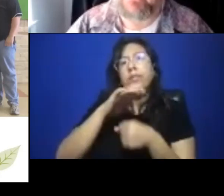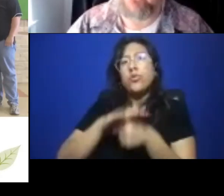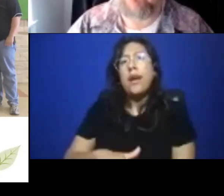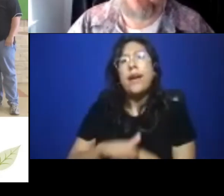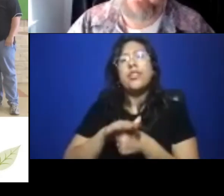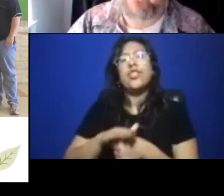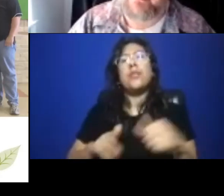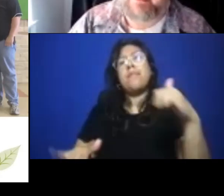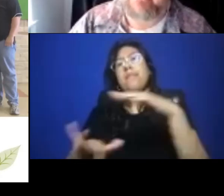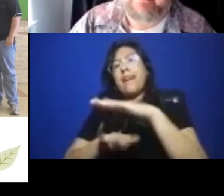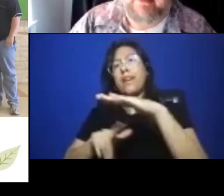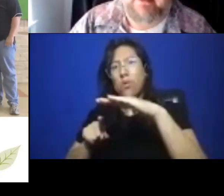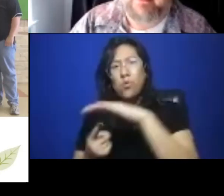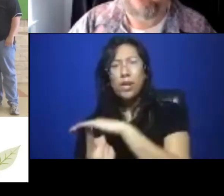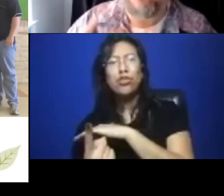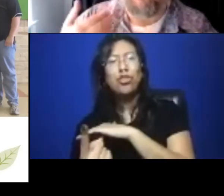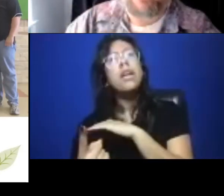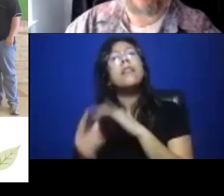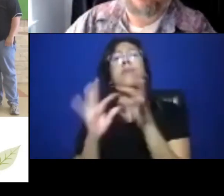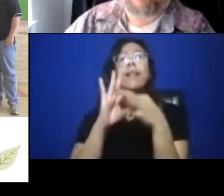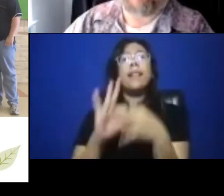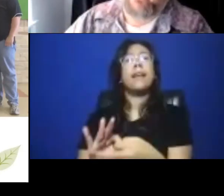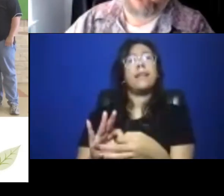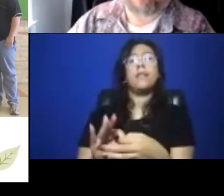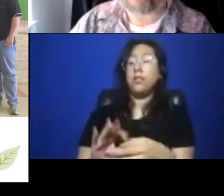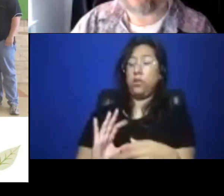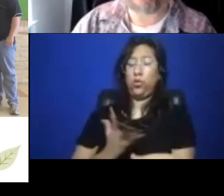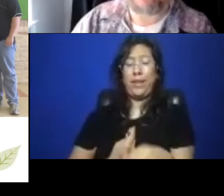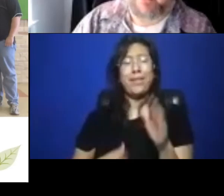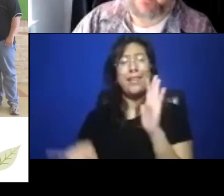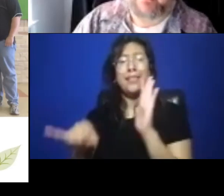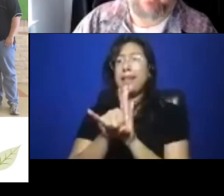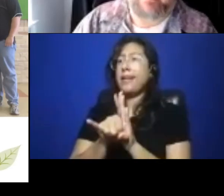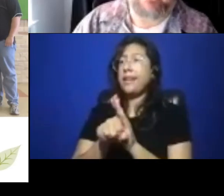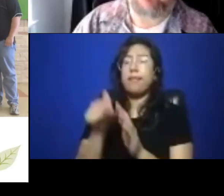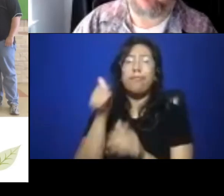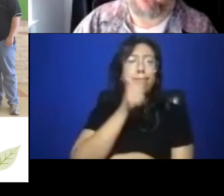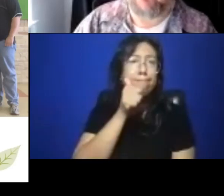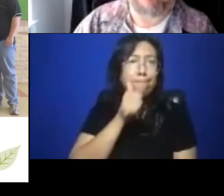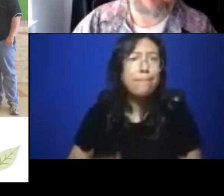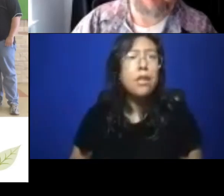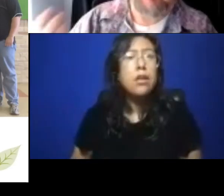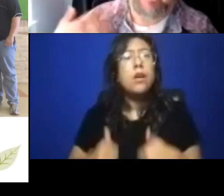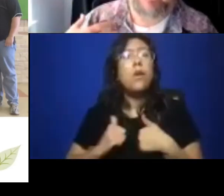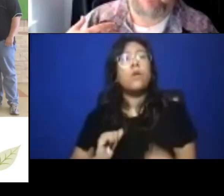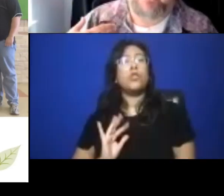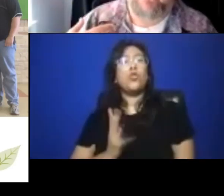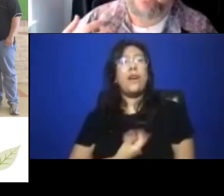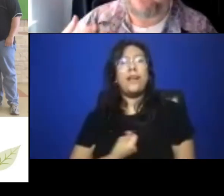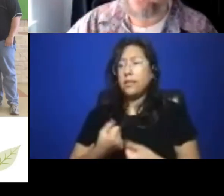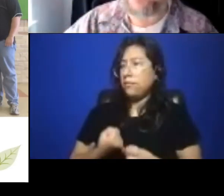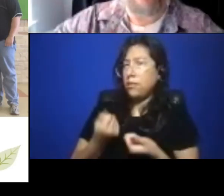to people's trans identity walking through the world or trans expression walking through the world adds minority stress.